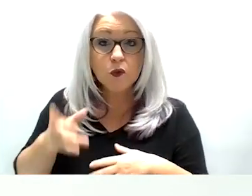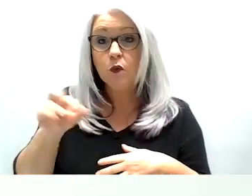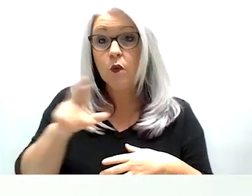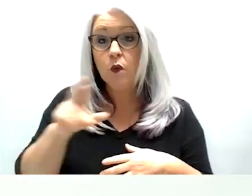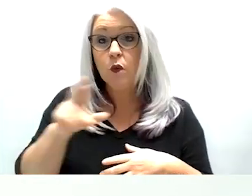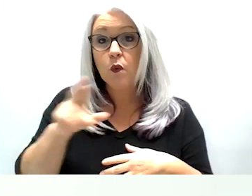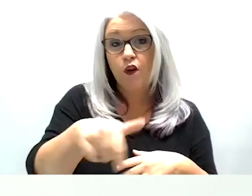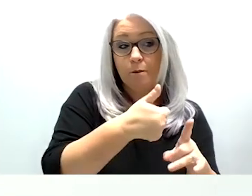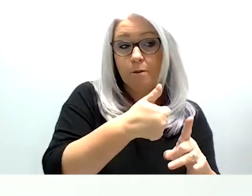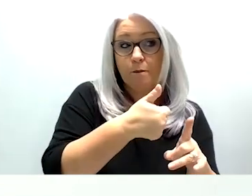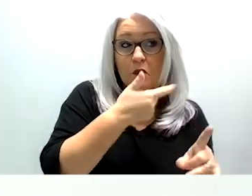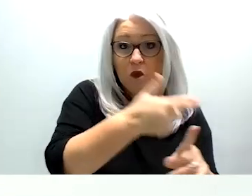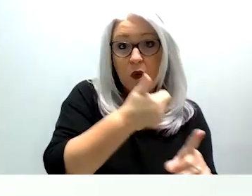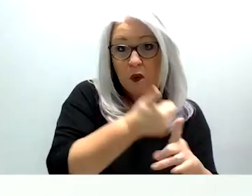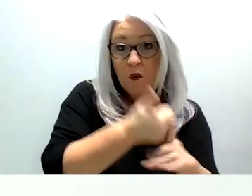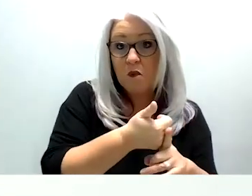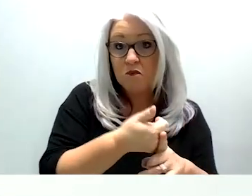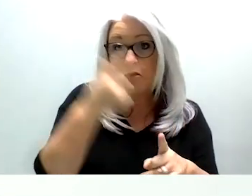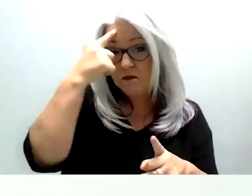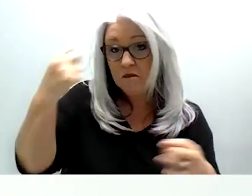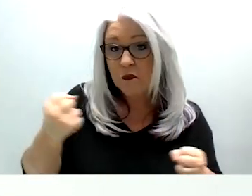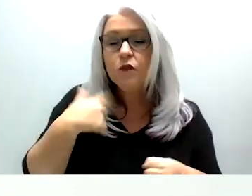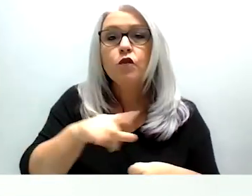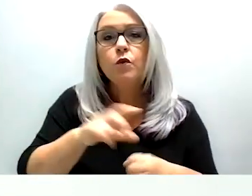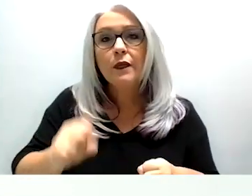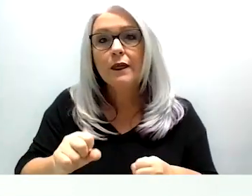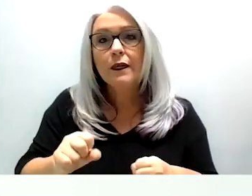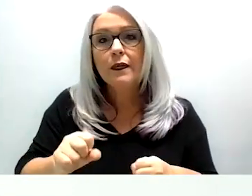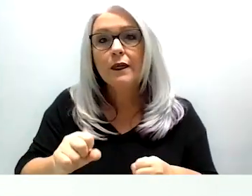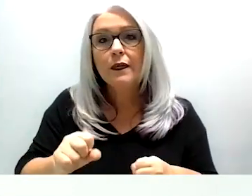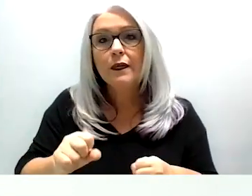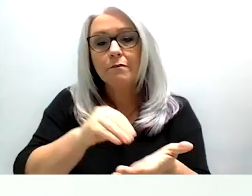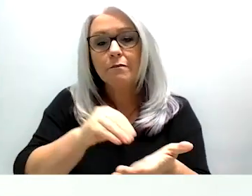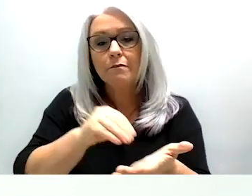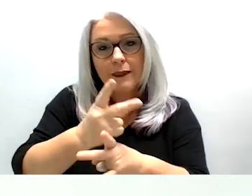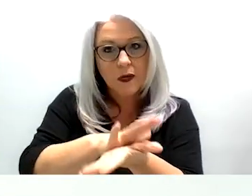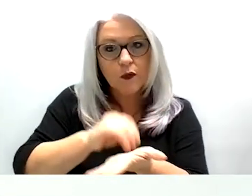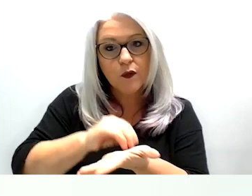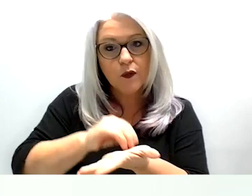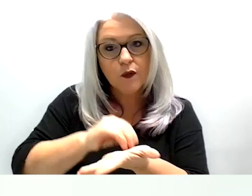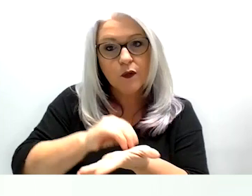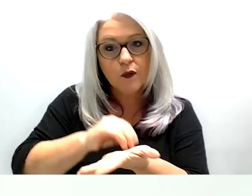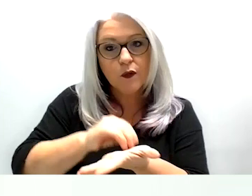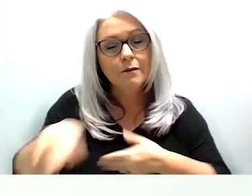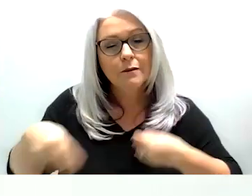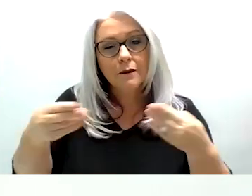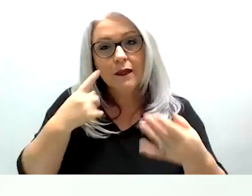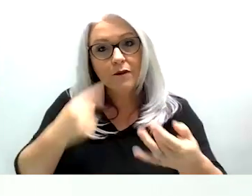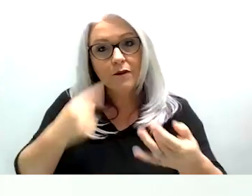it's important to keep records of things in order to lend support to request in claims